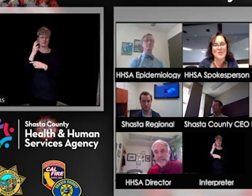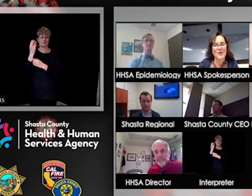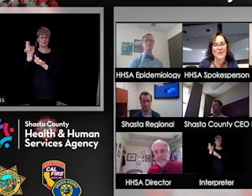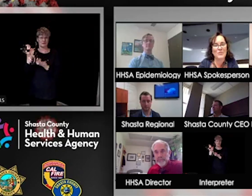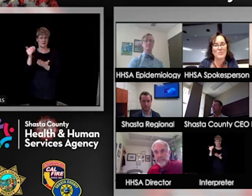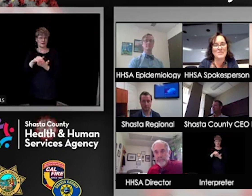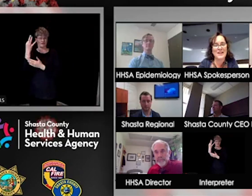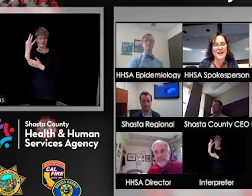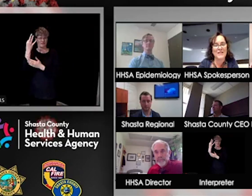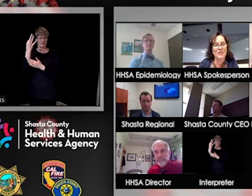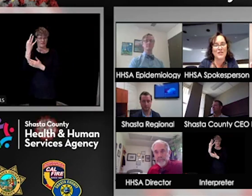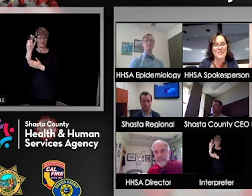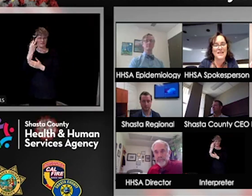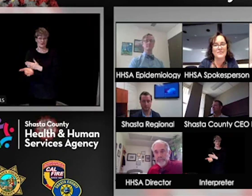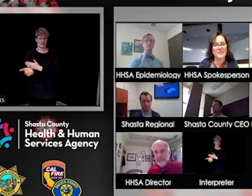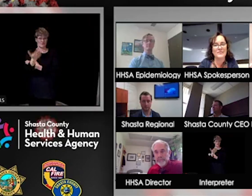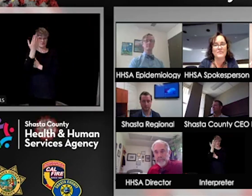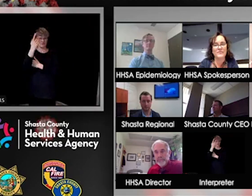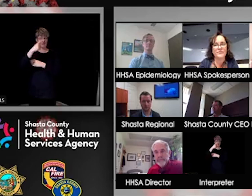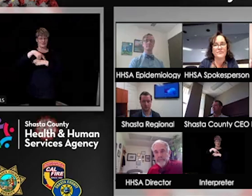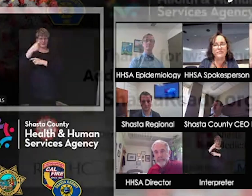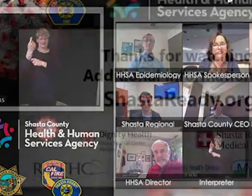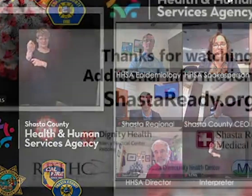you all for participating. Have a great day.